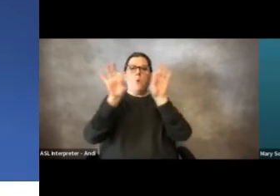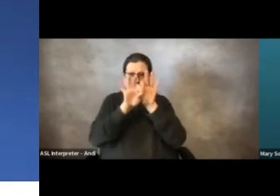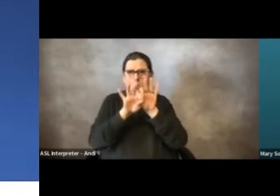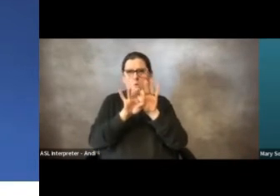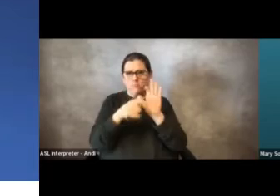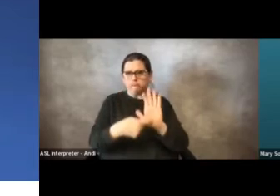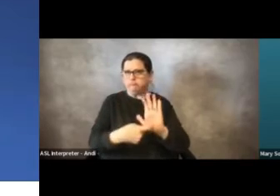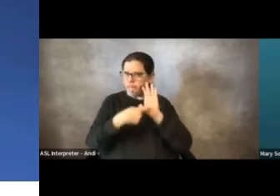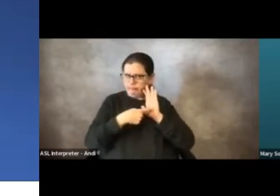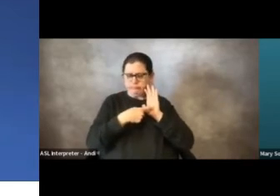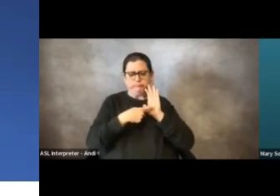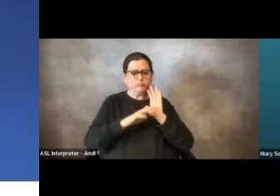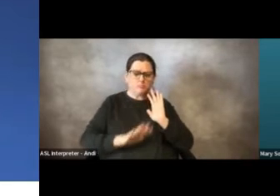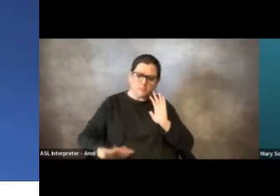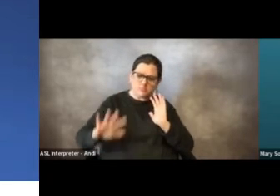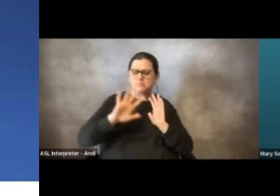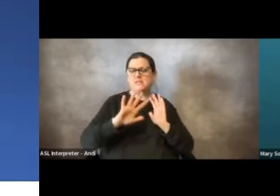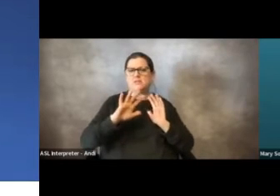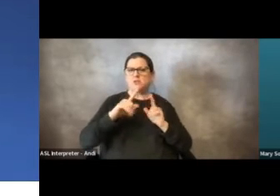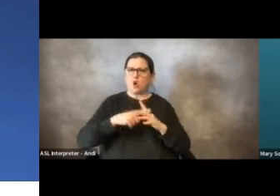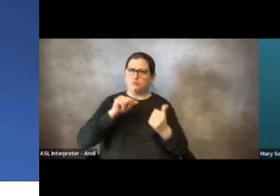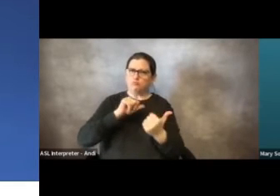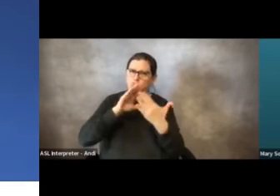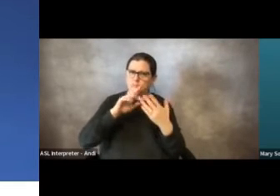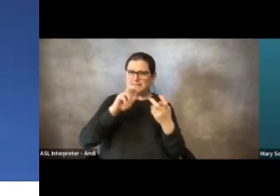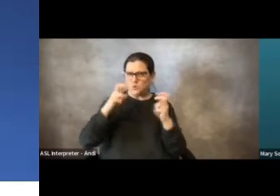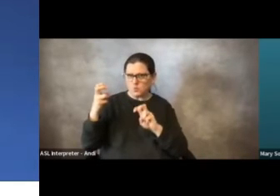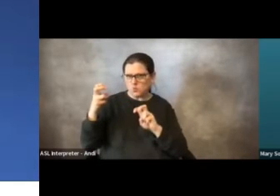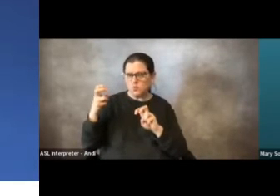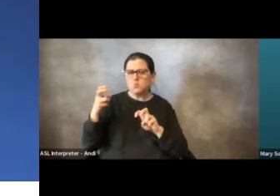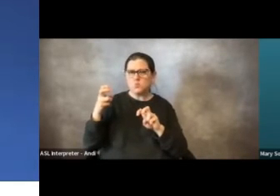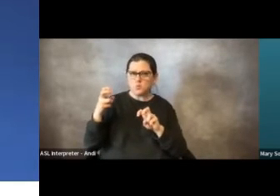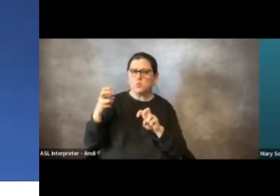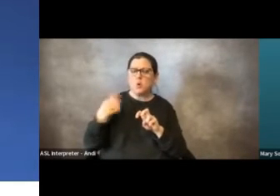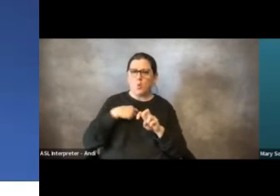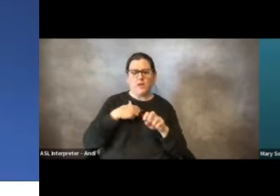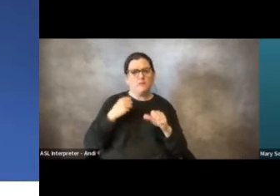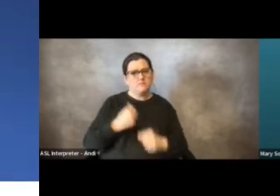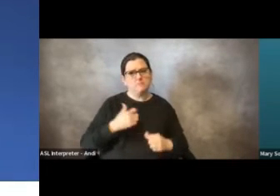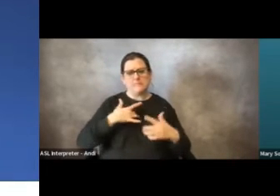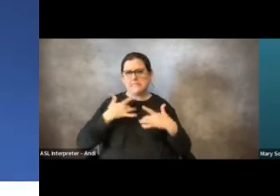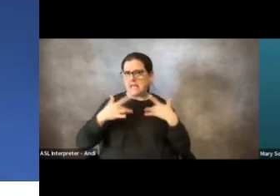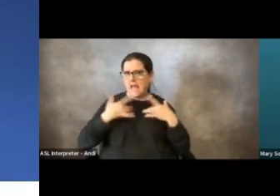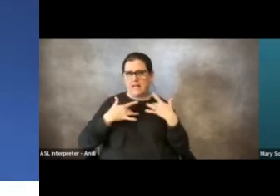across to really begin to tackle these issues. So we're really excited about the, again, the steering committee helping us in